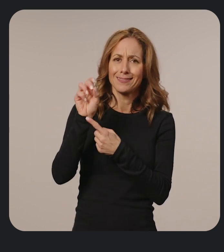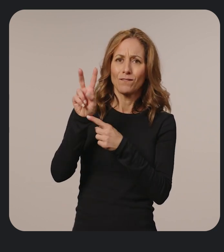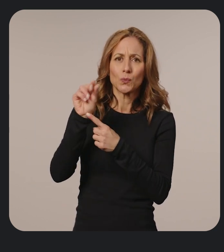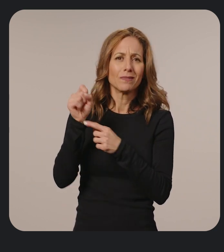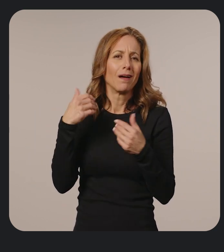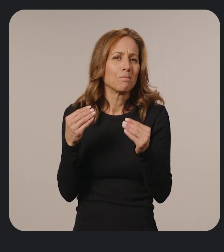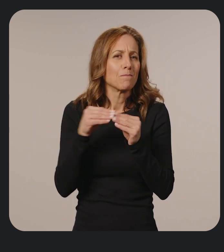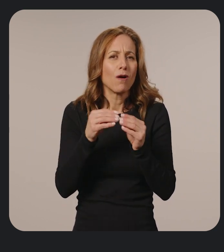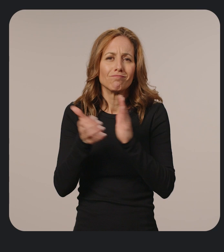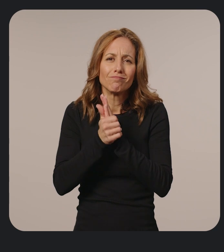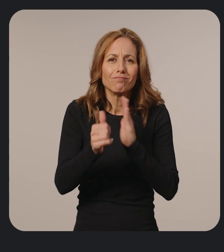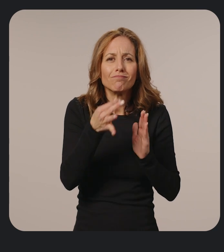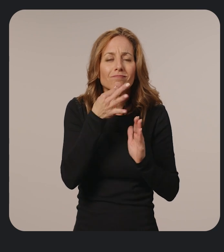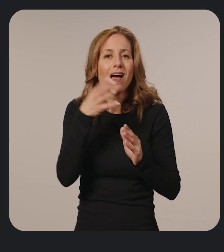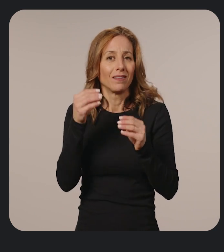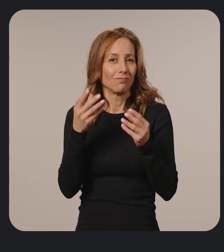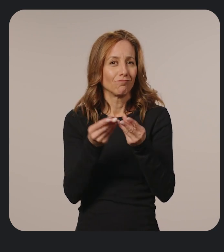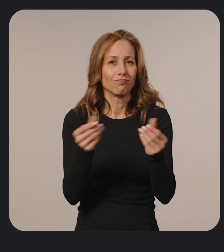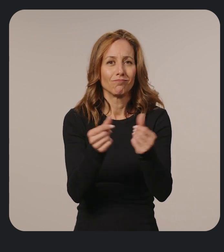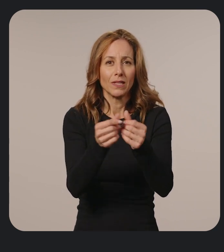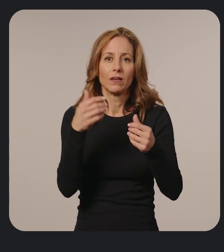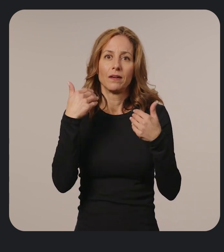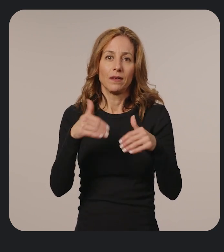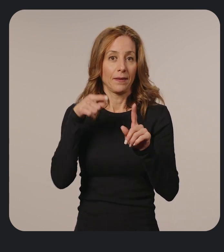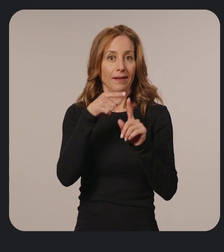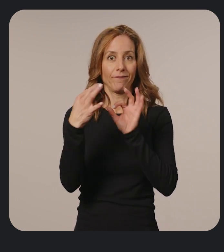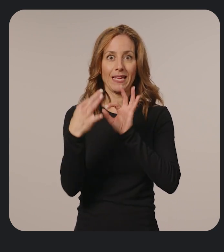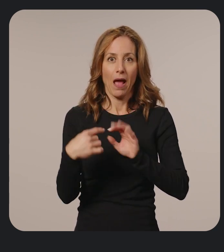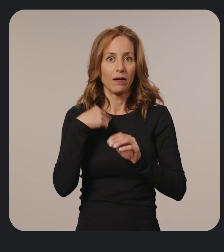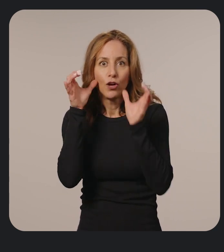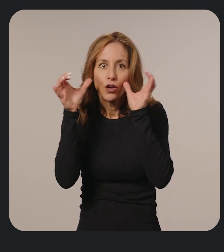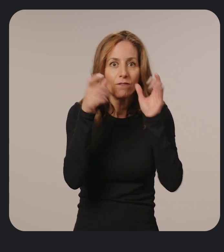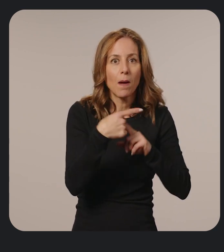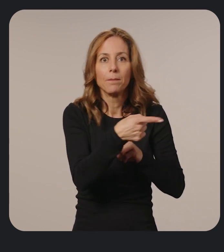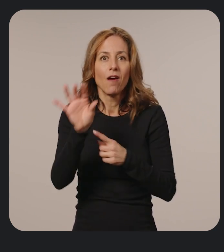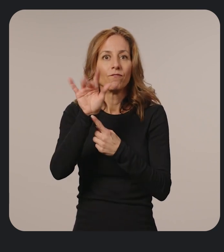This makes DevTools much more capable and further solves a major point of feedback